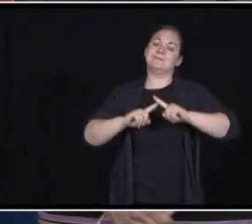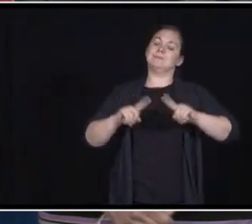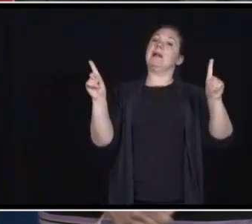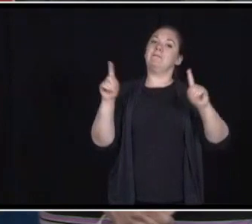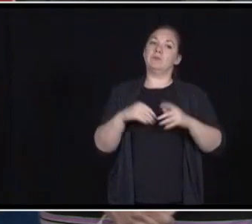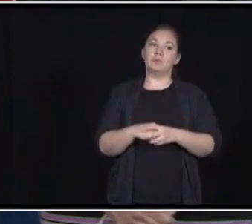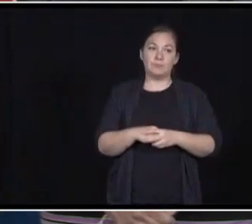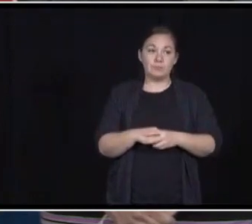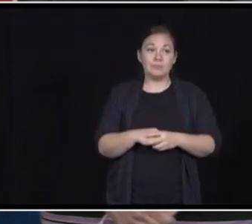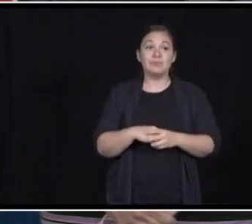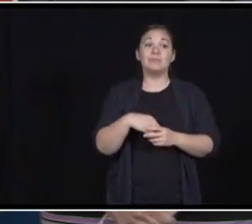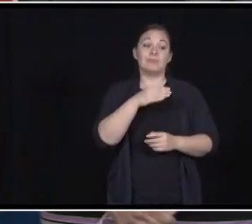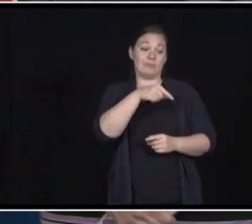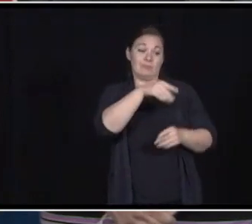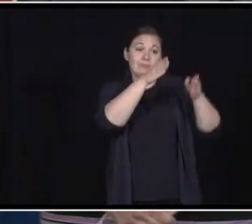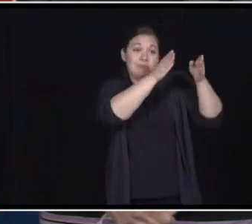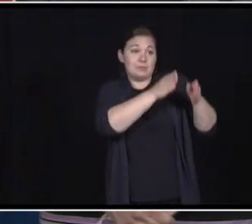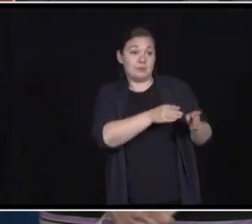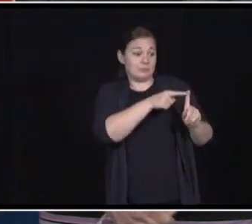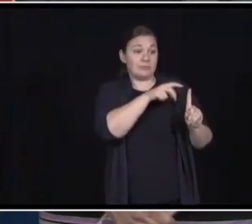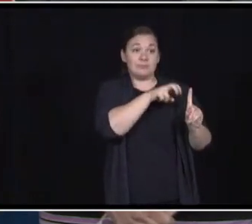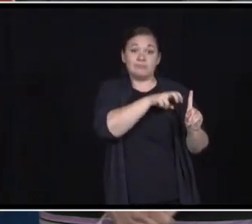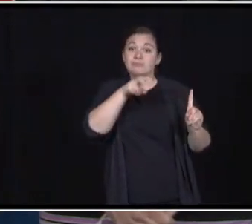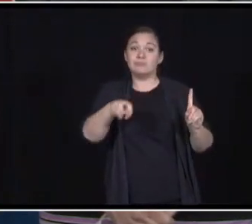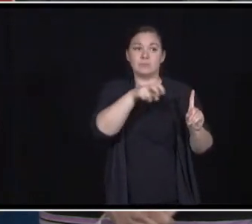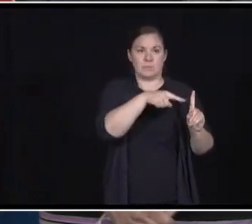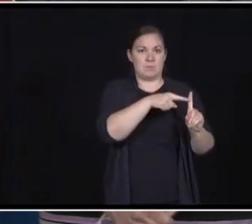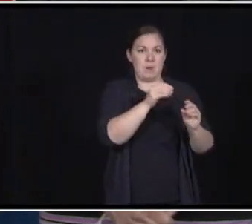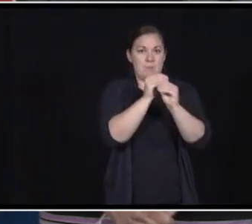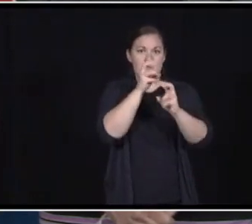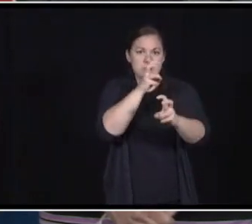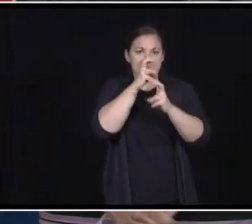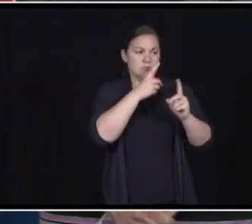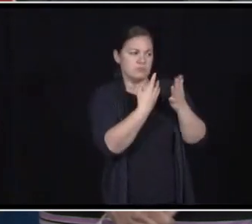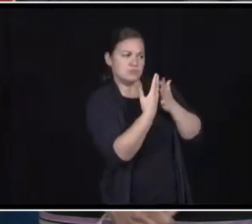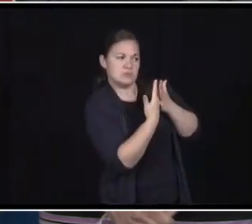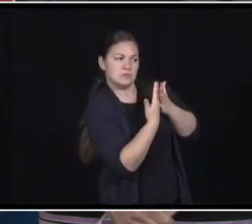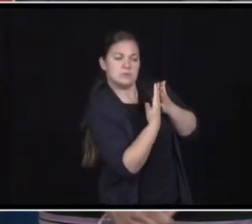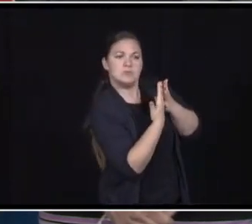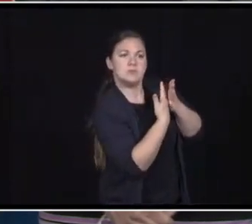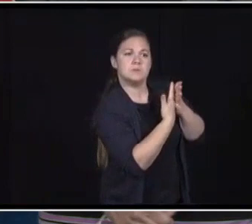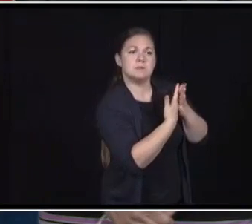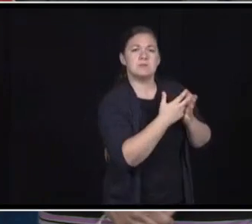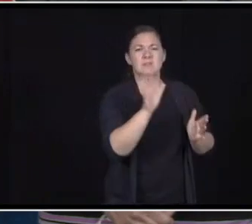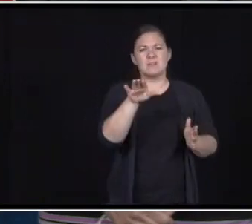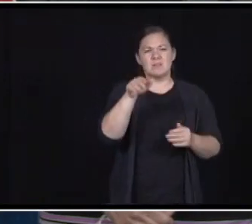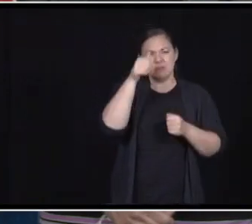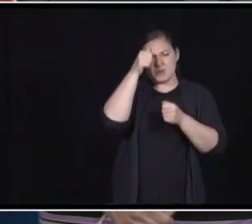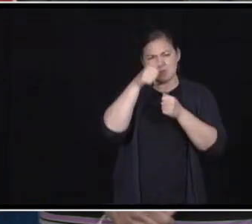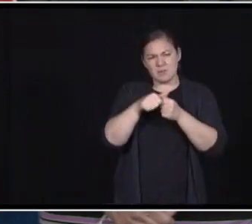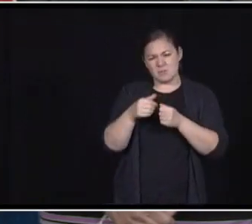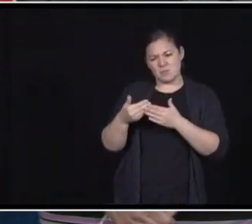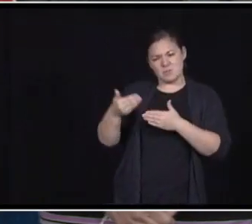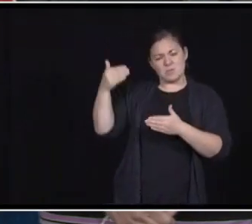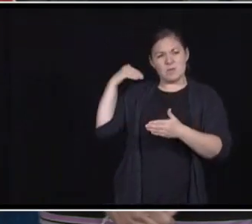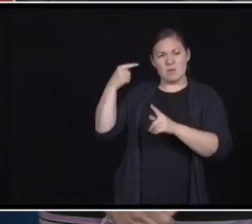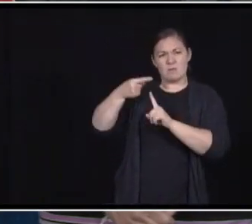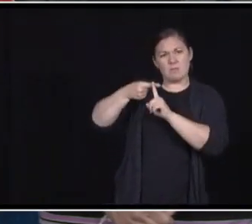movement of that staff member between schools. Really reducing that from years prior. We have also and has to screening protocols for